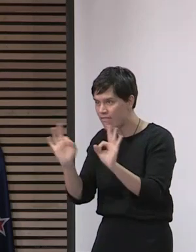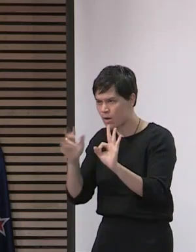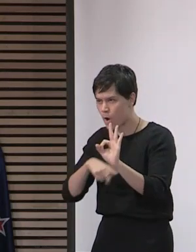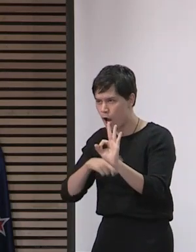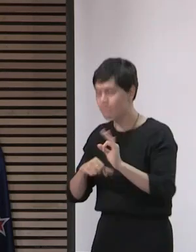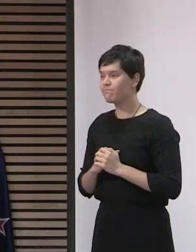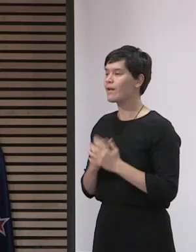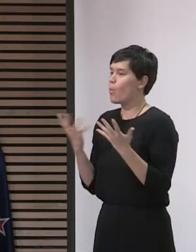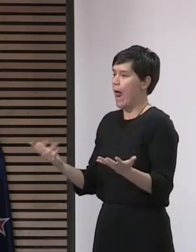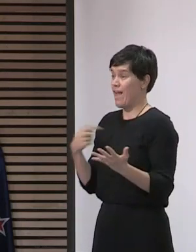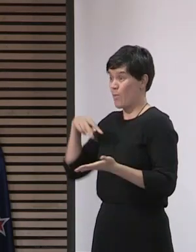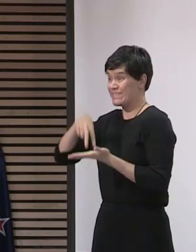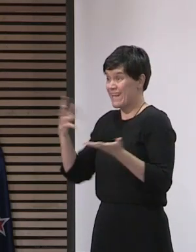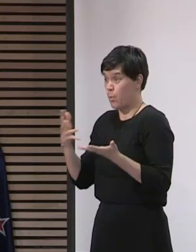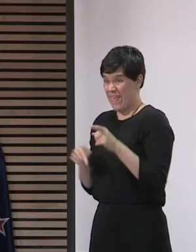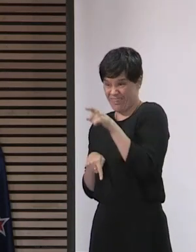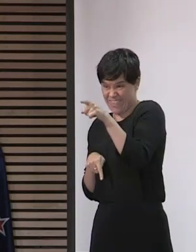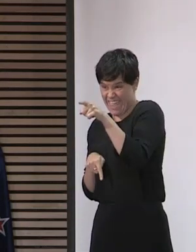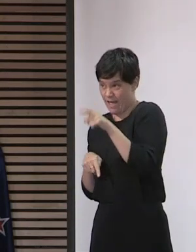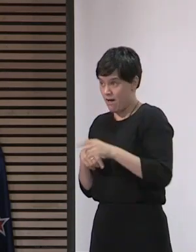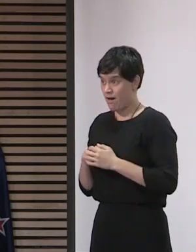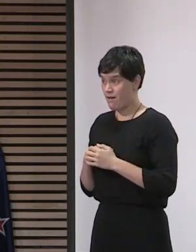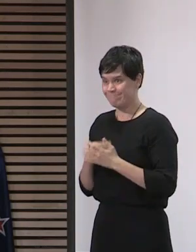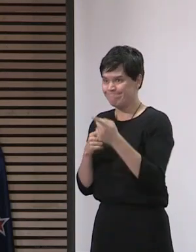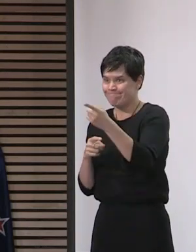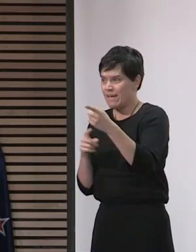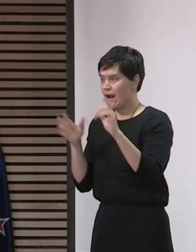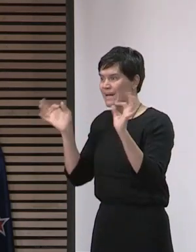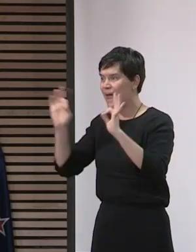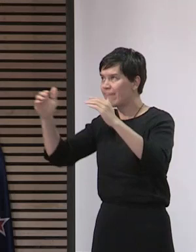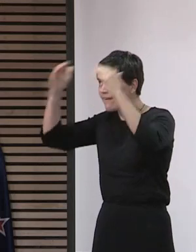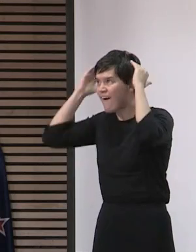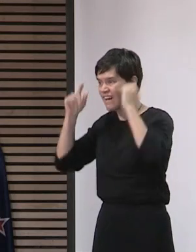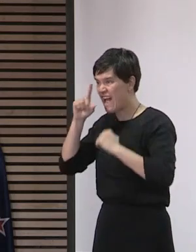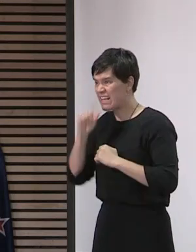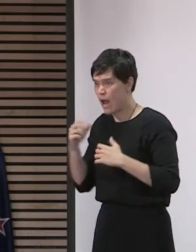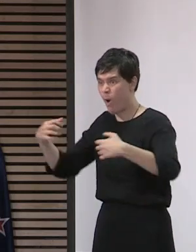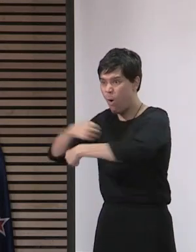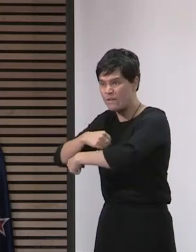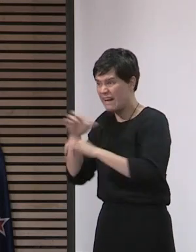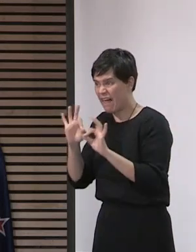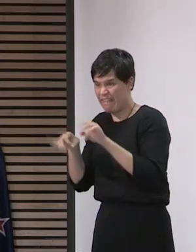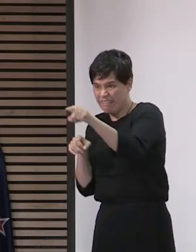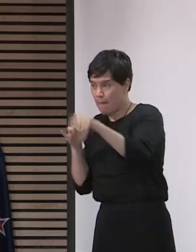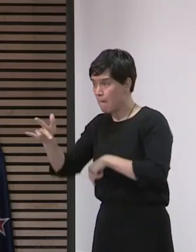standing - I was standing on that second stair. There's not a lot to drop, cover and hold under in that precise spot -